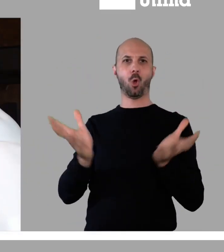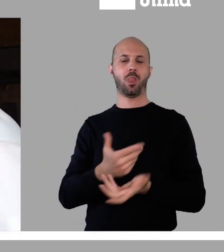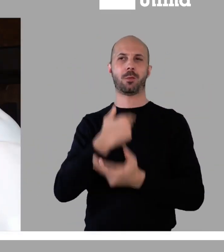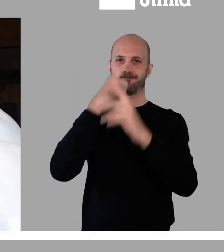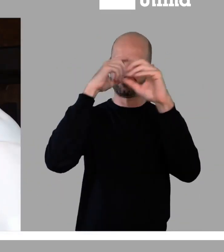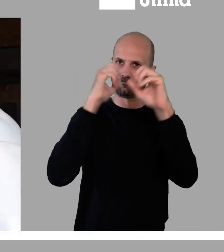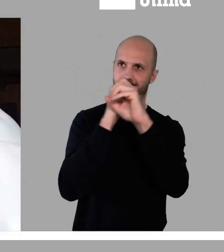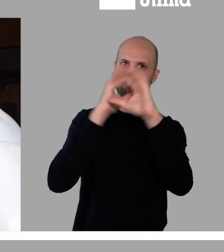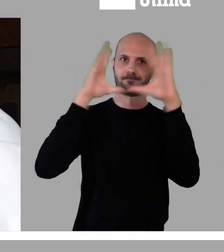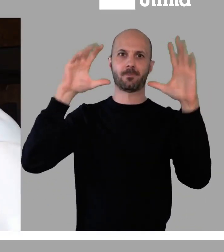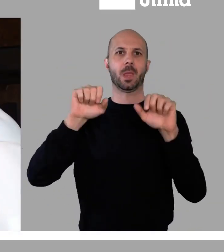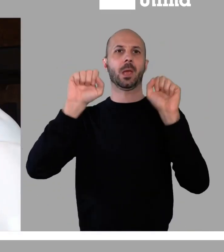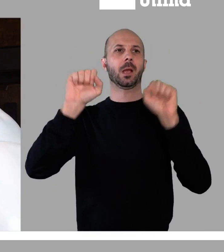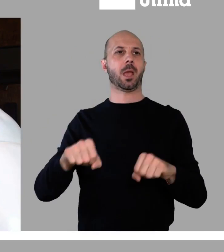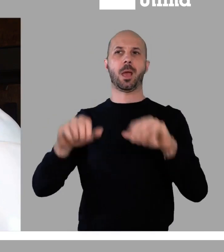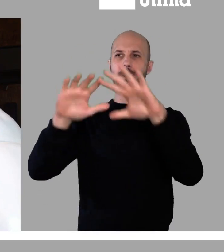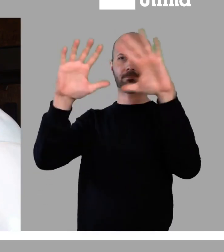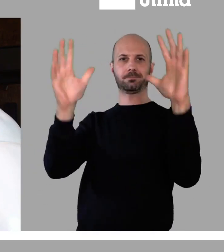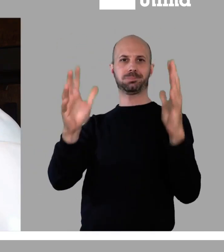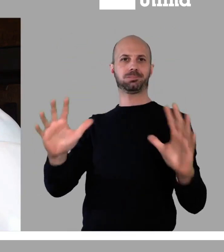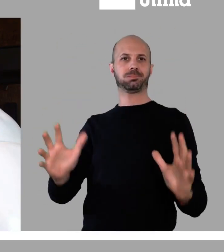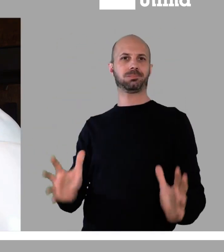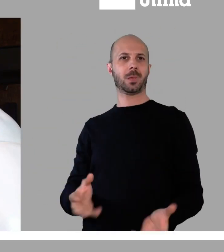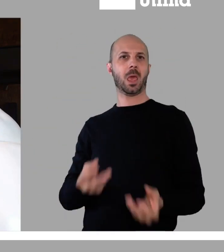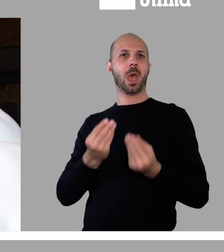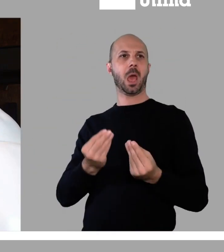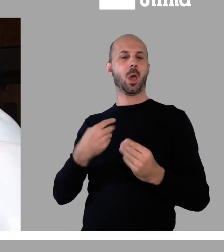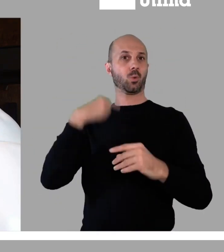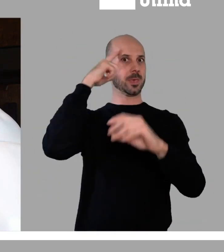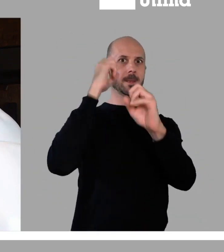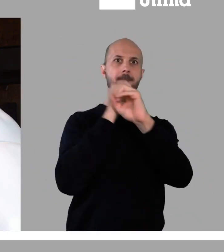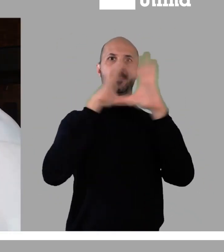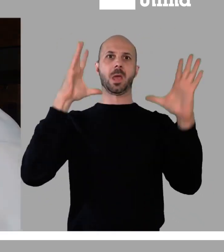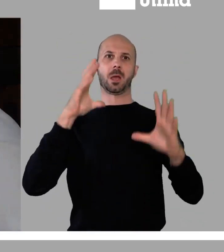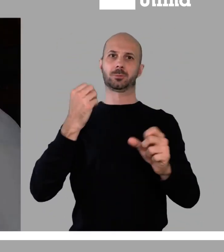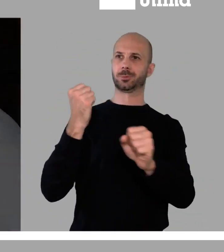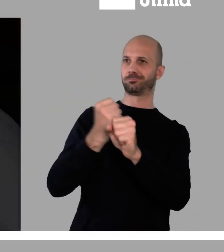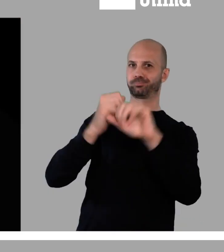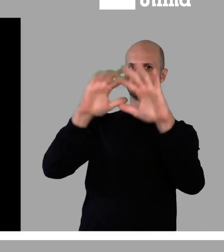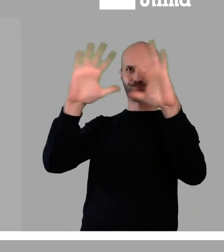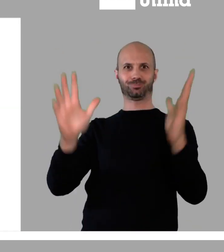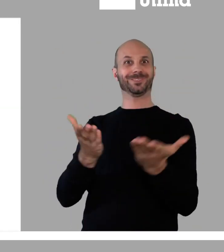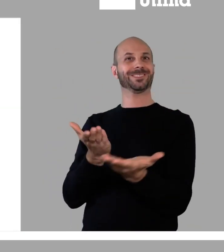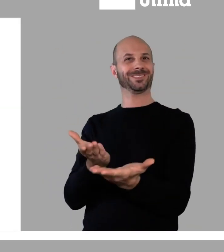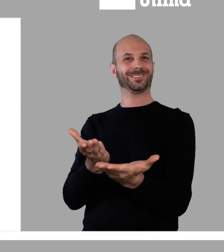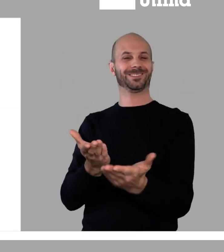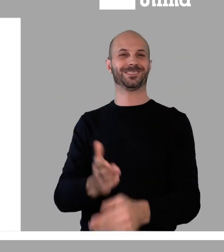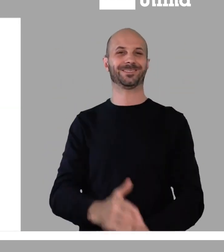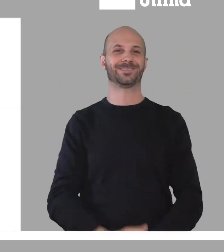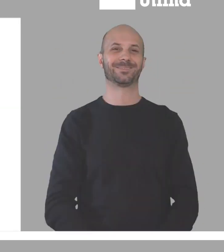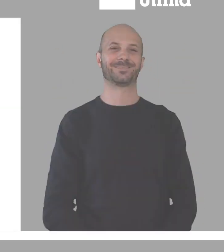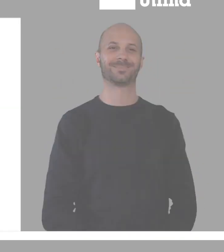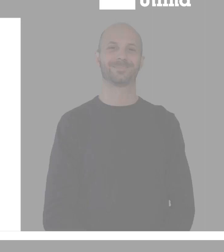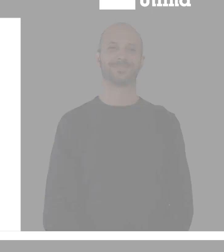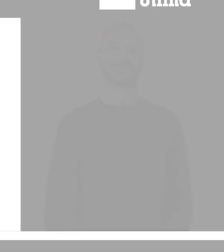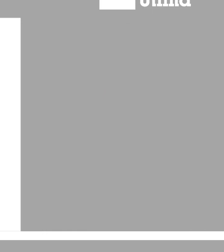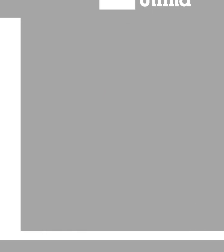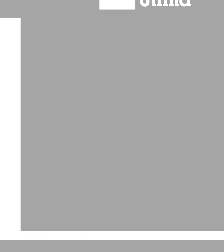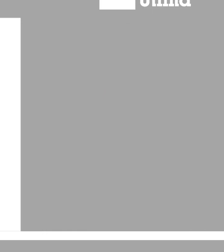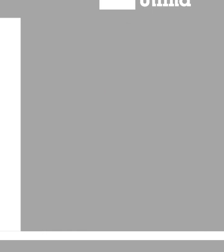in the mind of the person exploring the tactile image of the work. The reading of a low or high relief